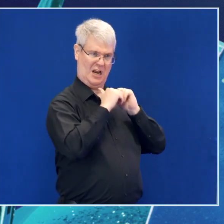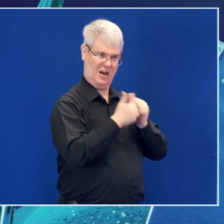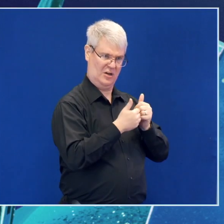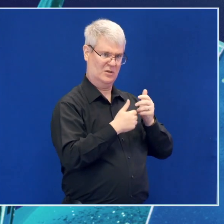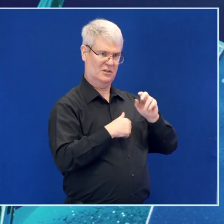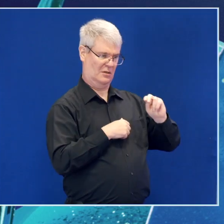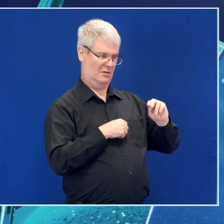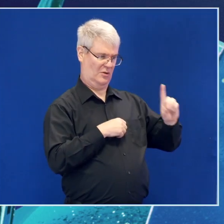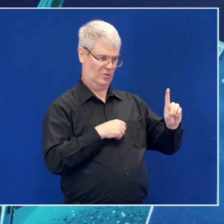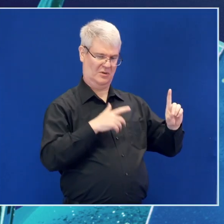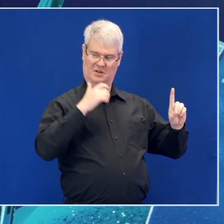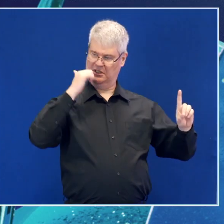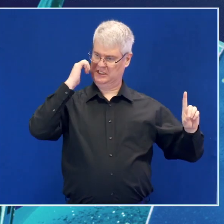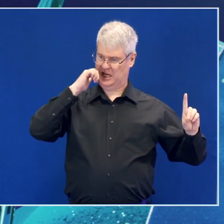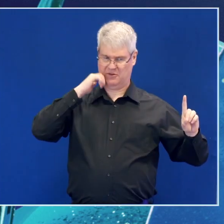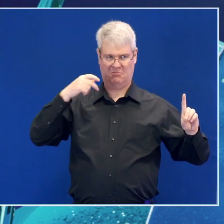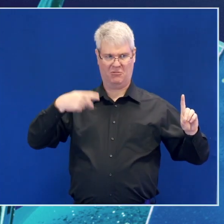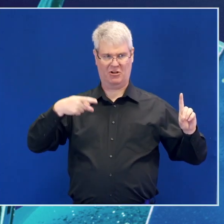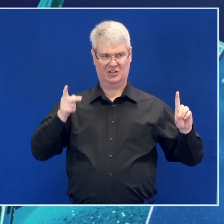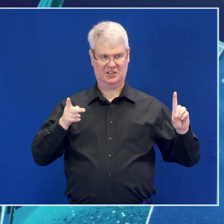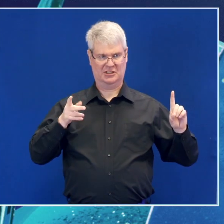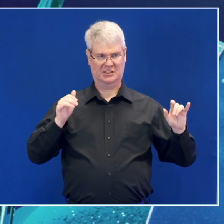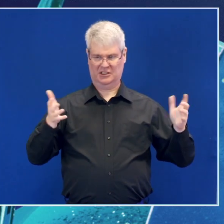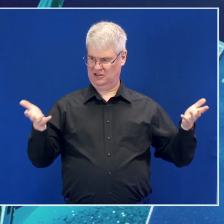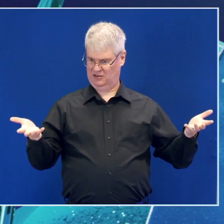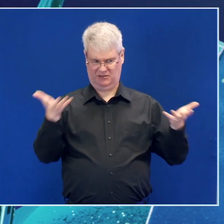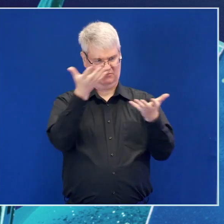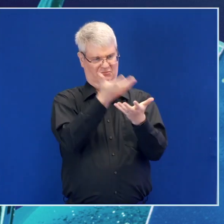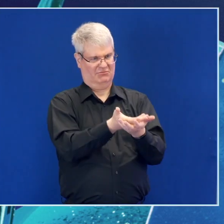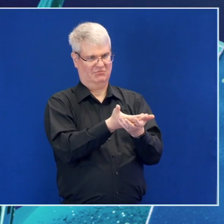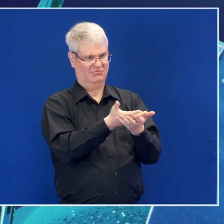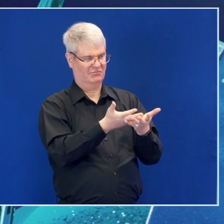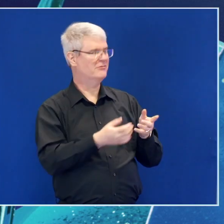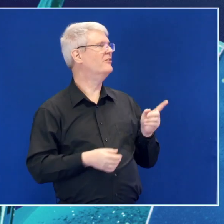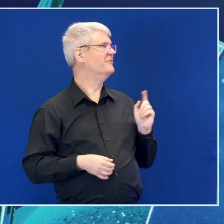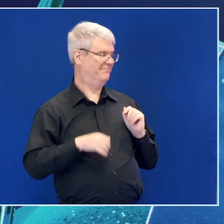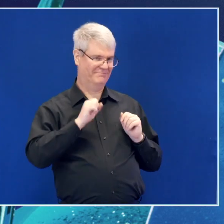That's a great question. I can take it. And, Blake, you can build on that.